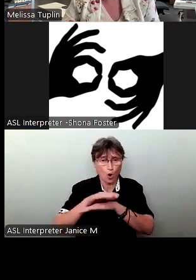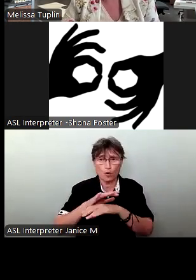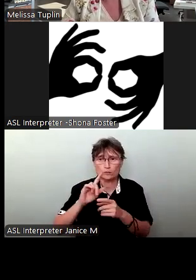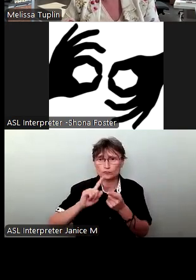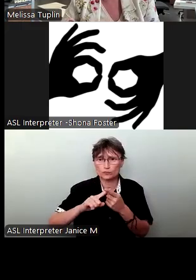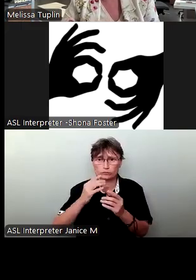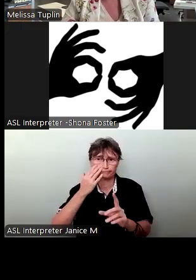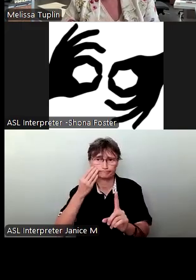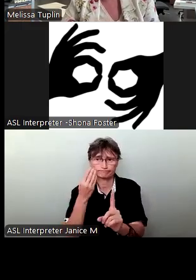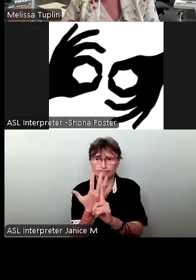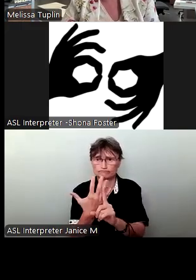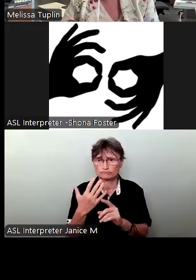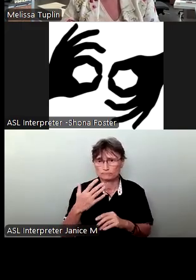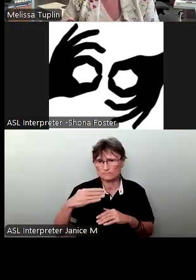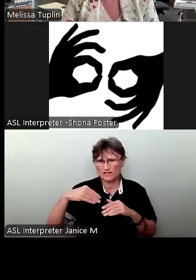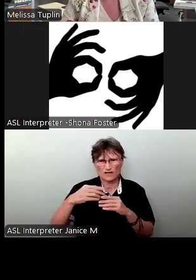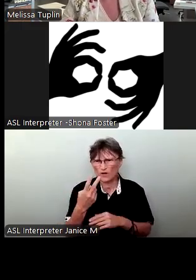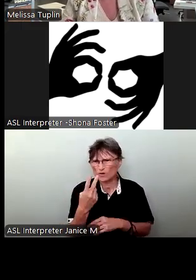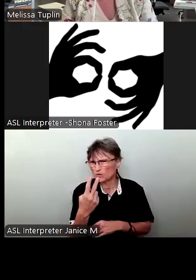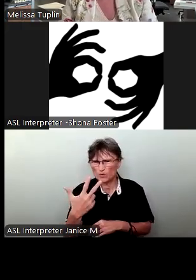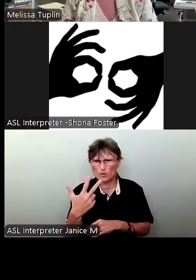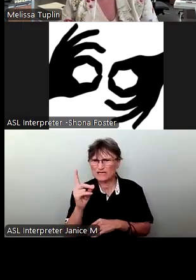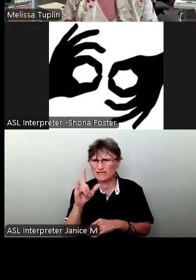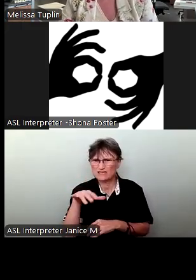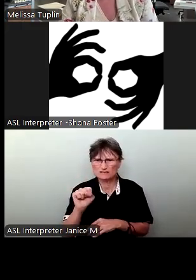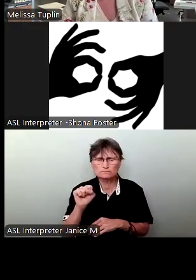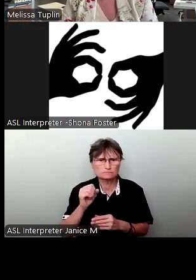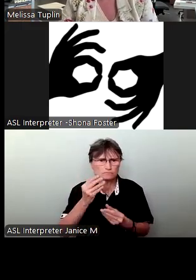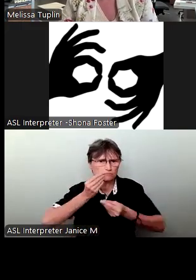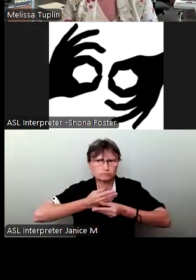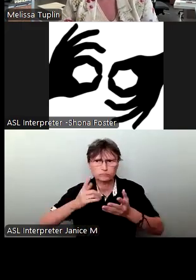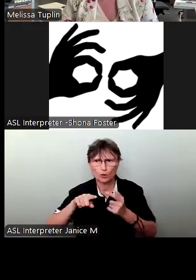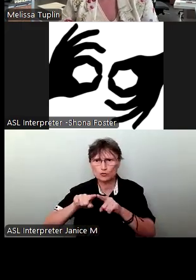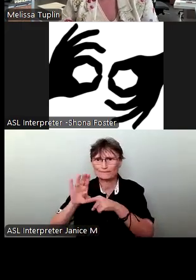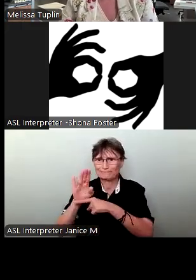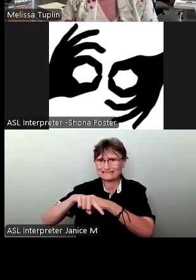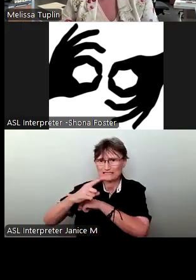within a couple of business days so that we can give you access to the application as soon as